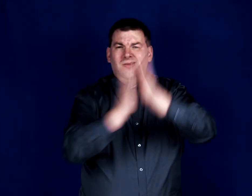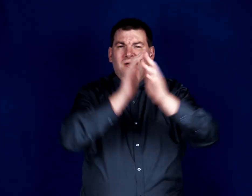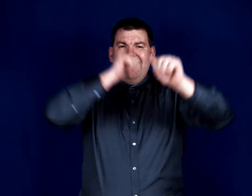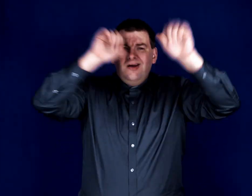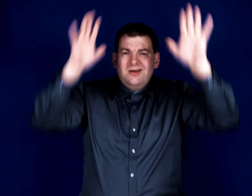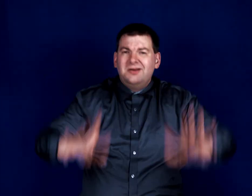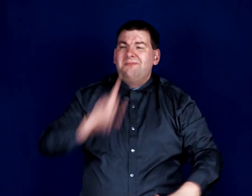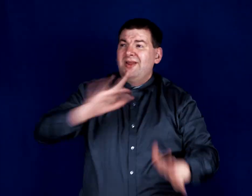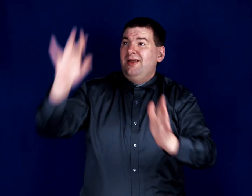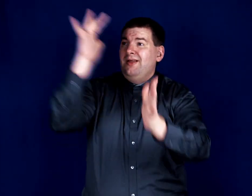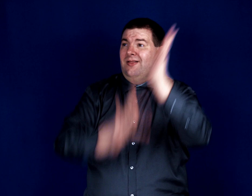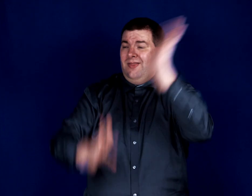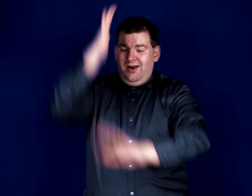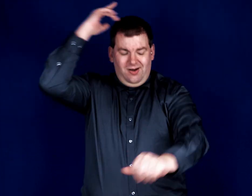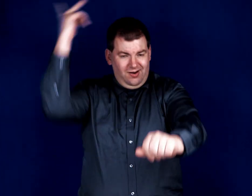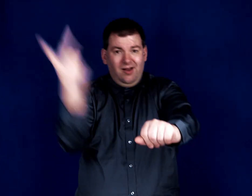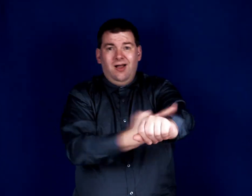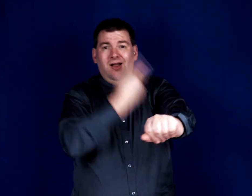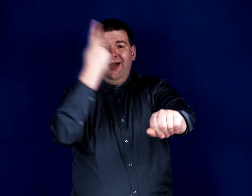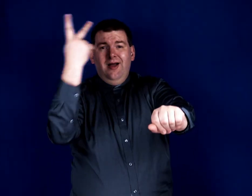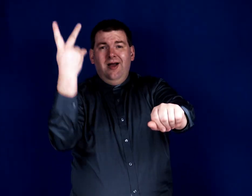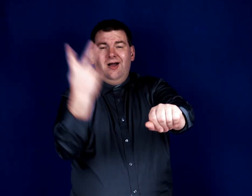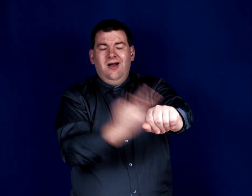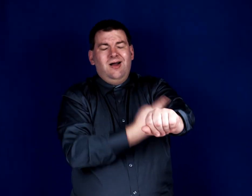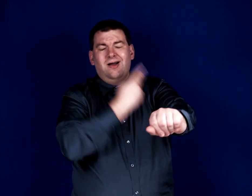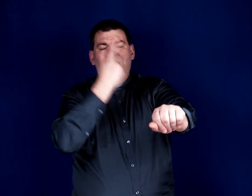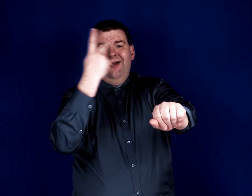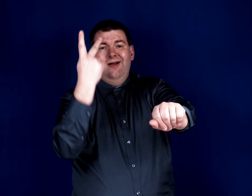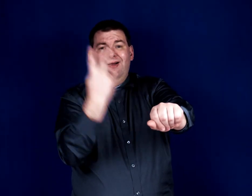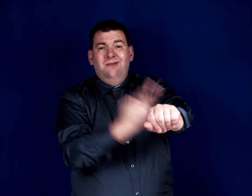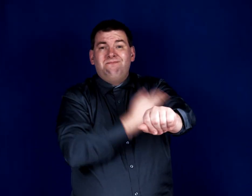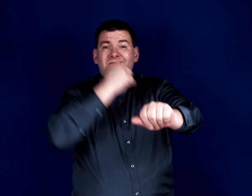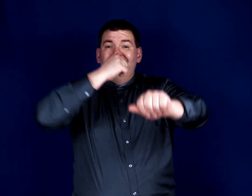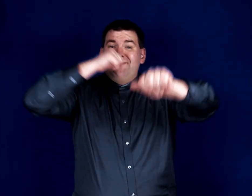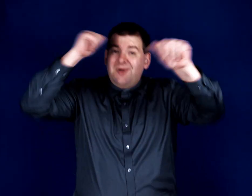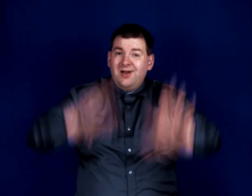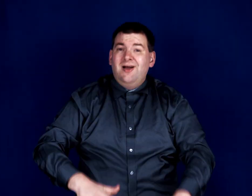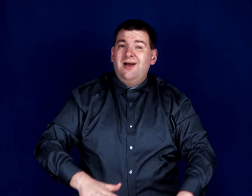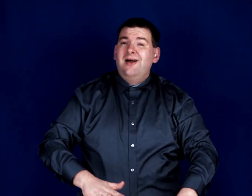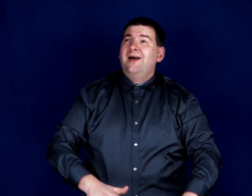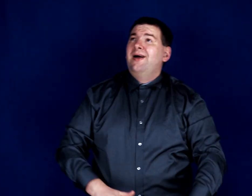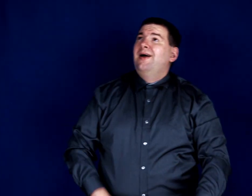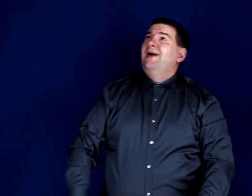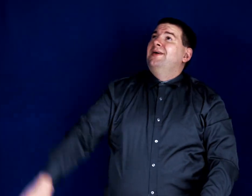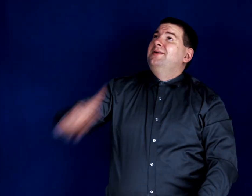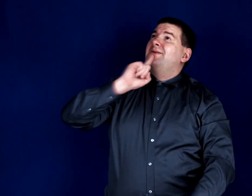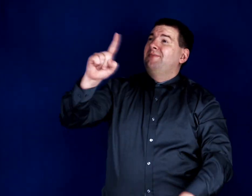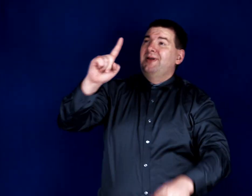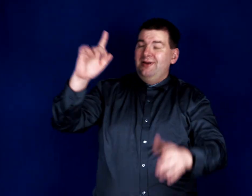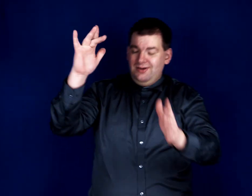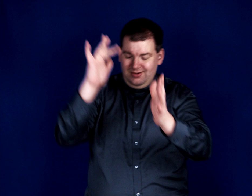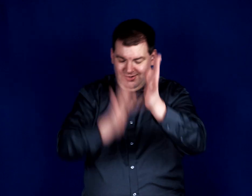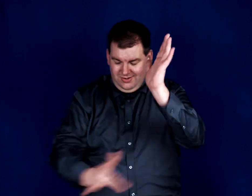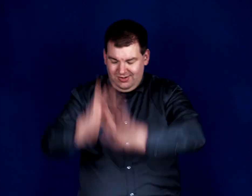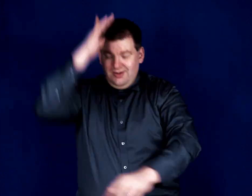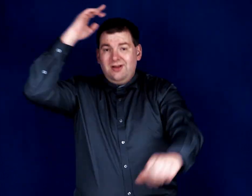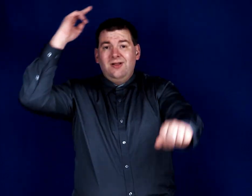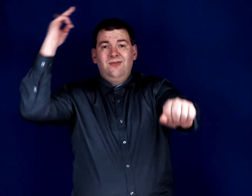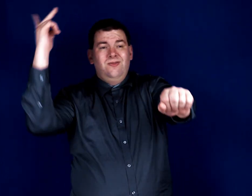Blessed be the Lamb, Blessed be